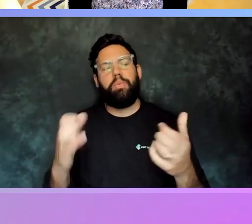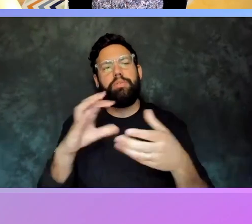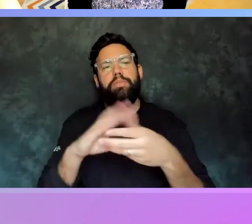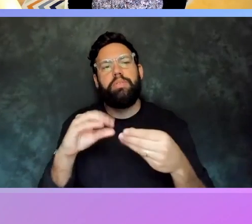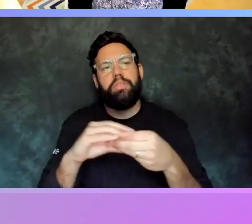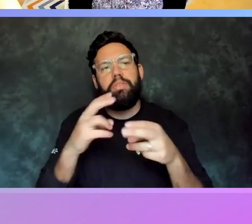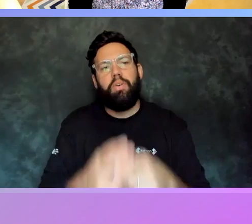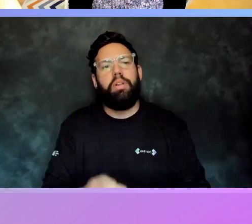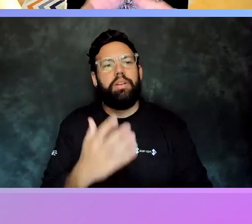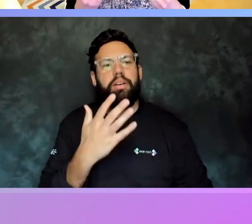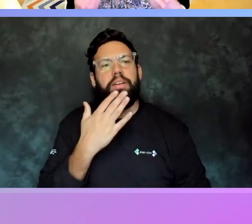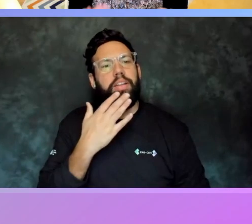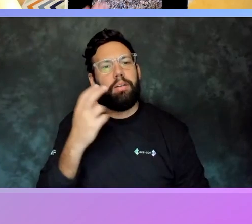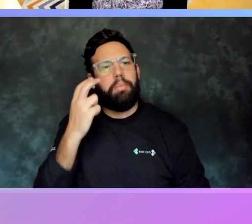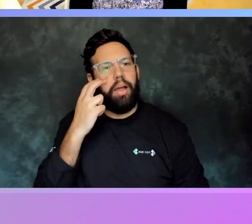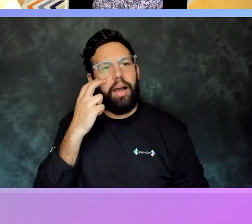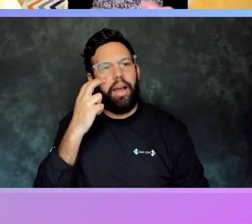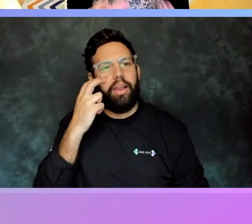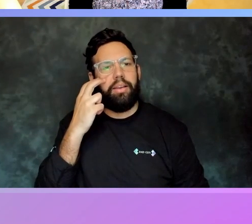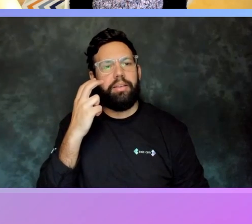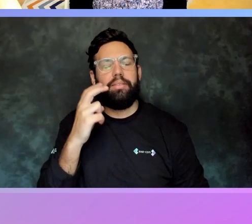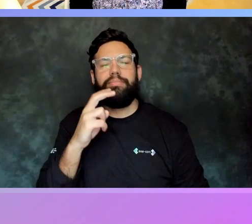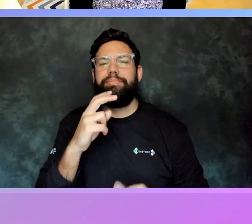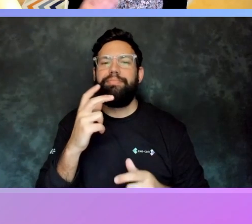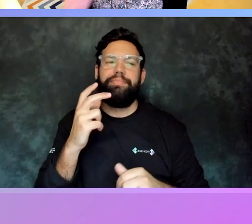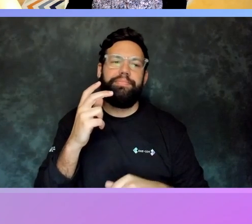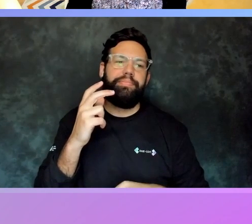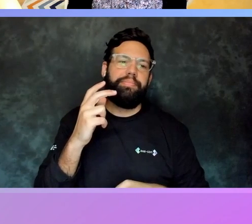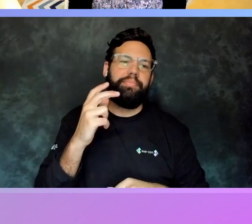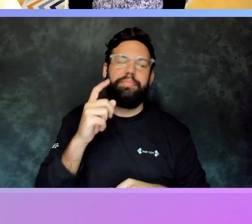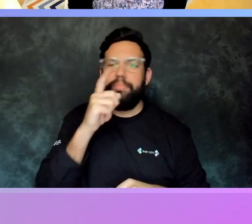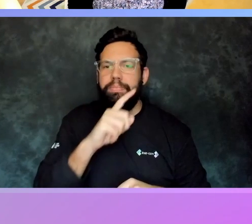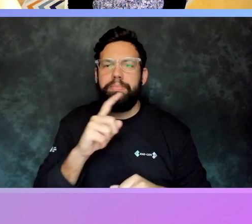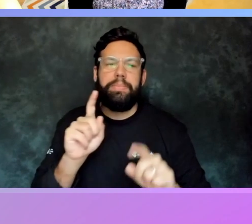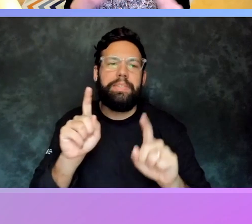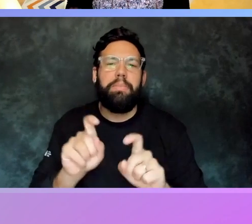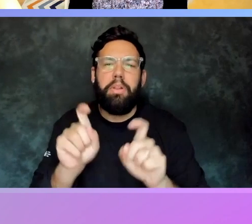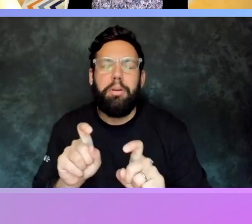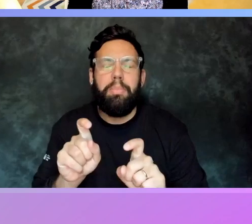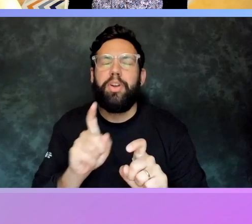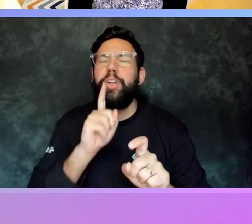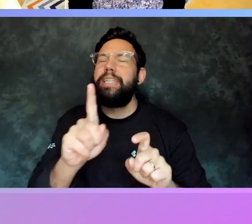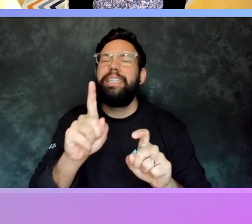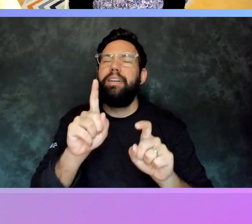86.3%, and in 2021 it's 86.4%, and today it's 83.9% point. So arguably pretty flat